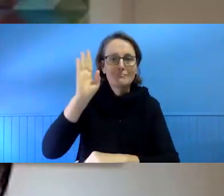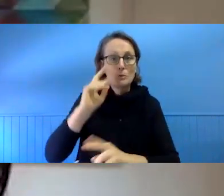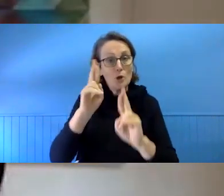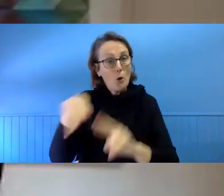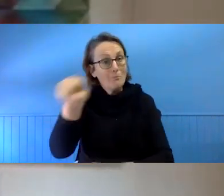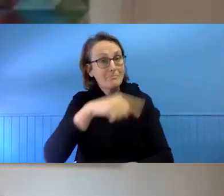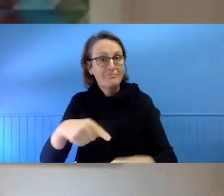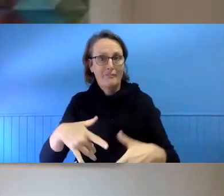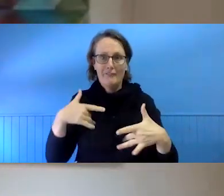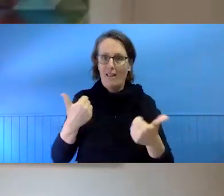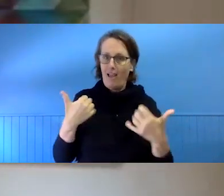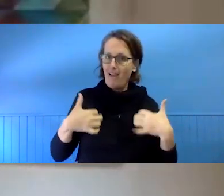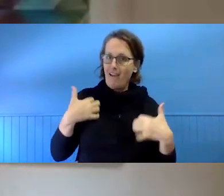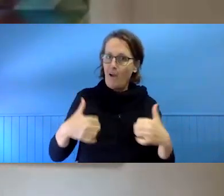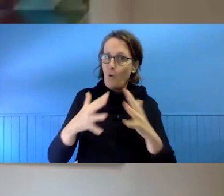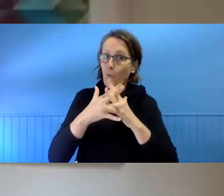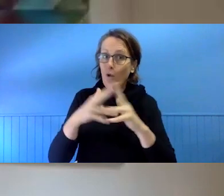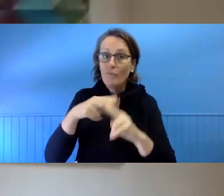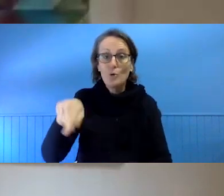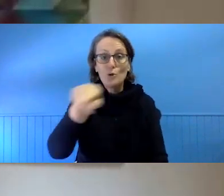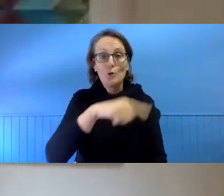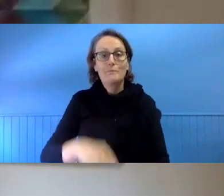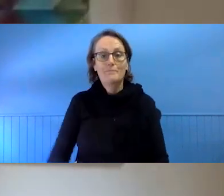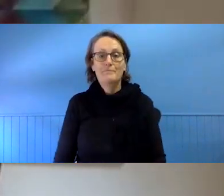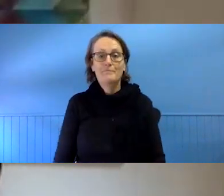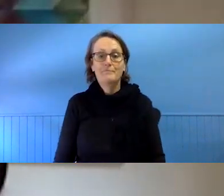They're designed for you, our sector, and to provide time and